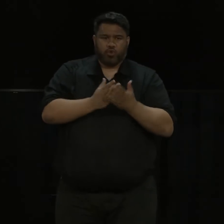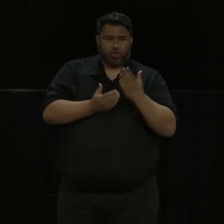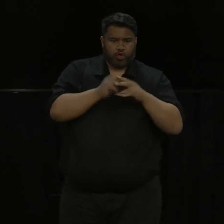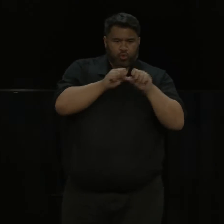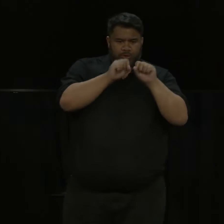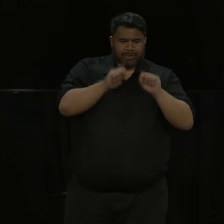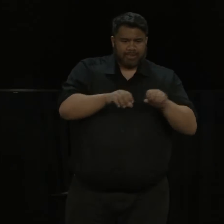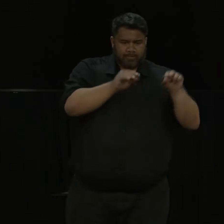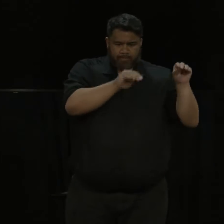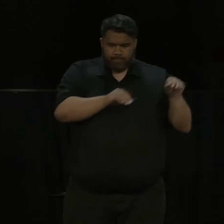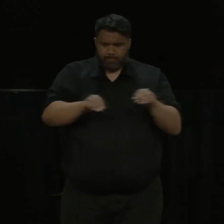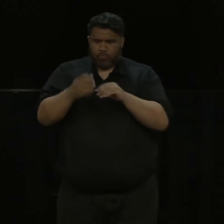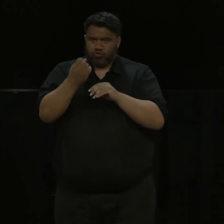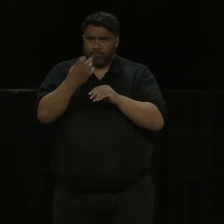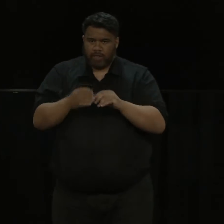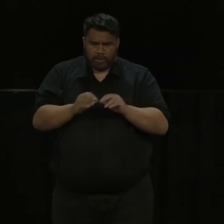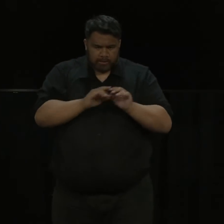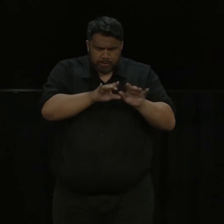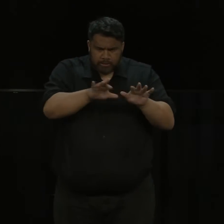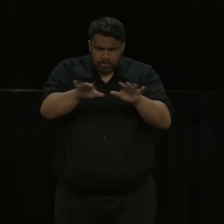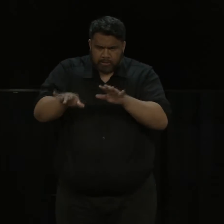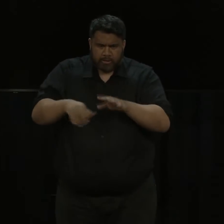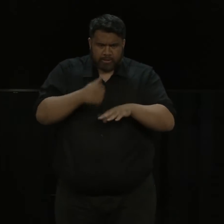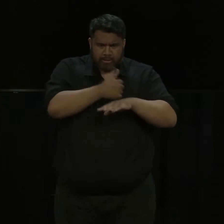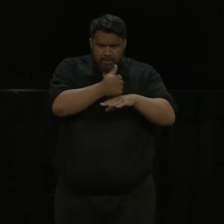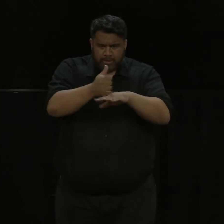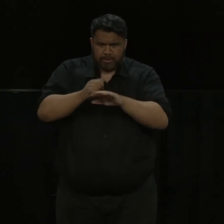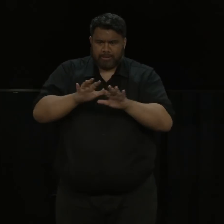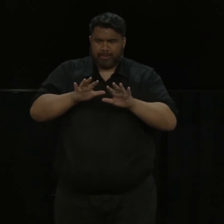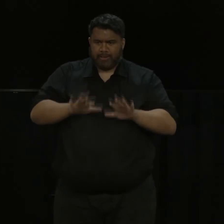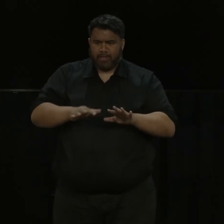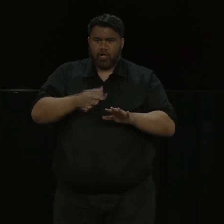mid-December. So we felt it was very